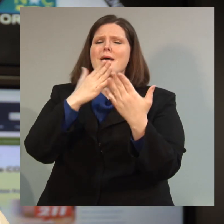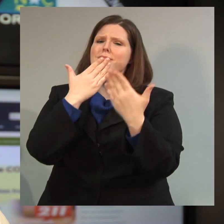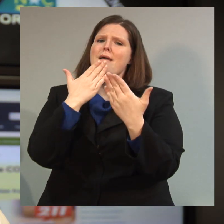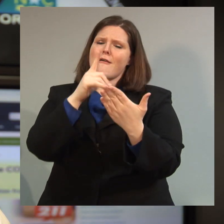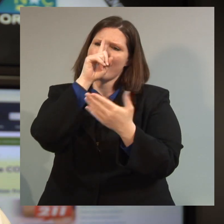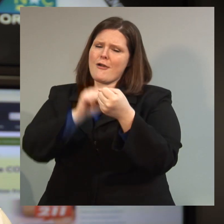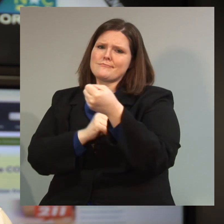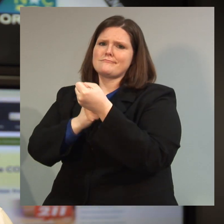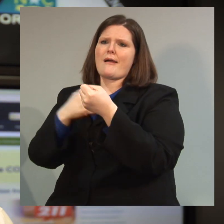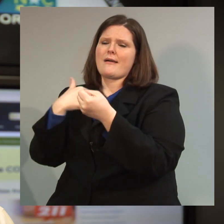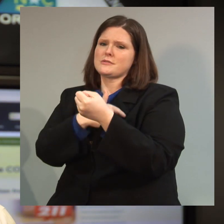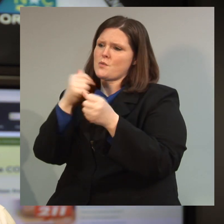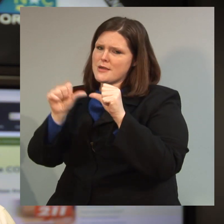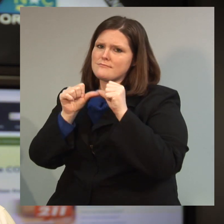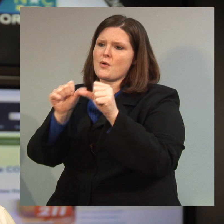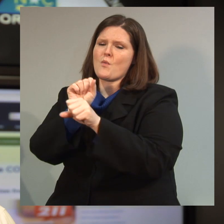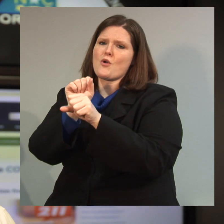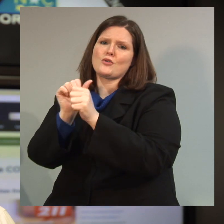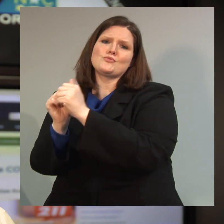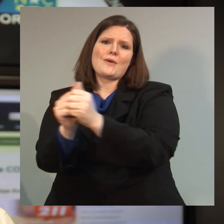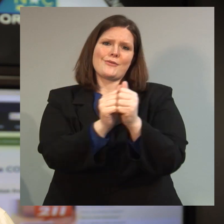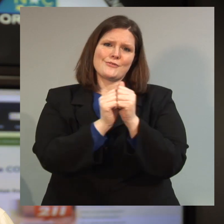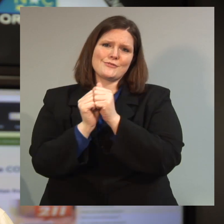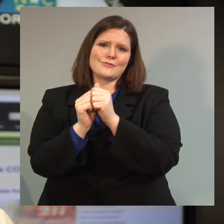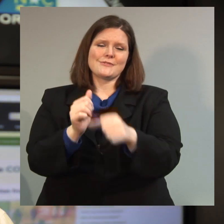Thank you for standing with us as we do this work together.